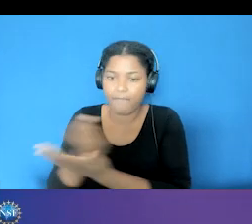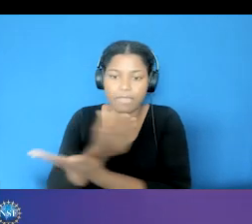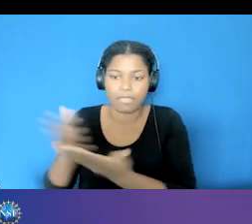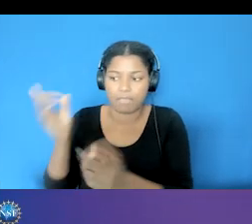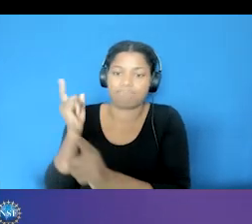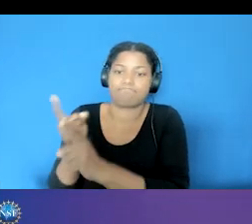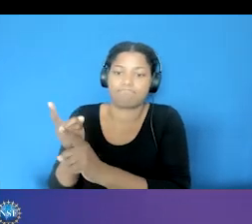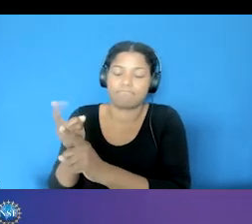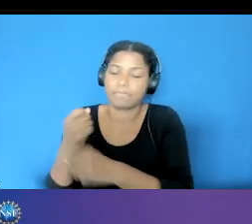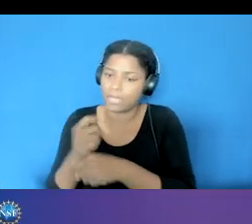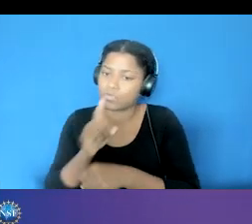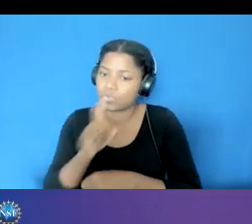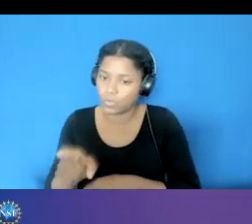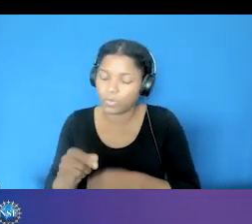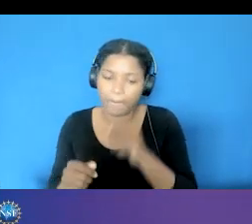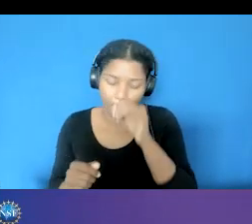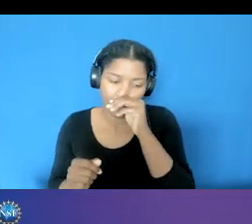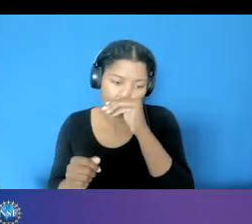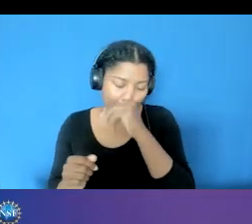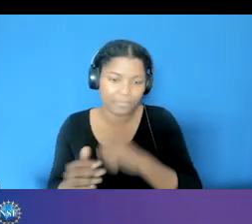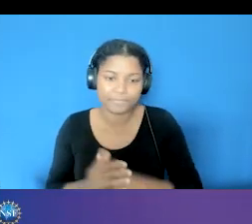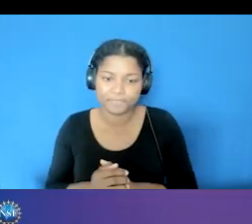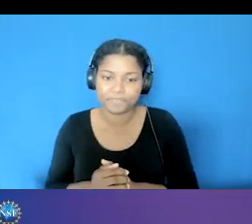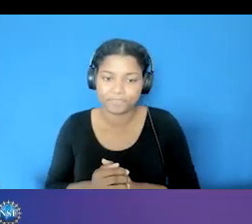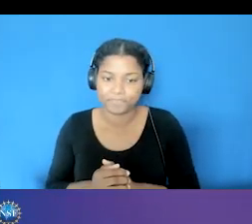and what's going to move from organization A to organization B.